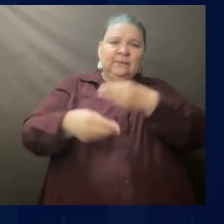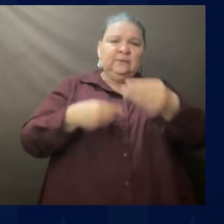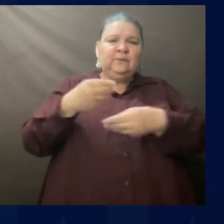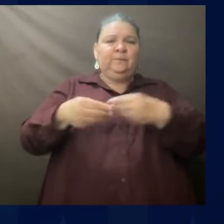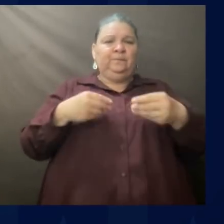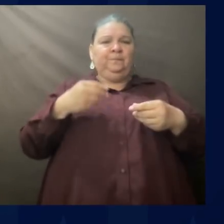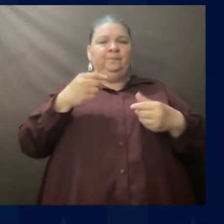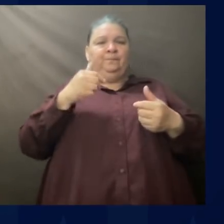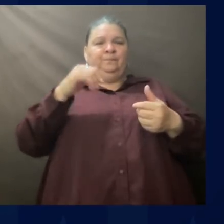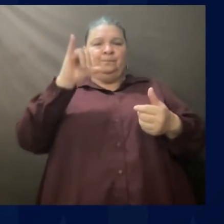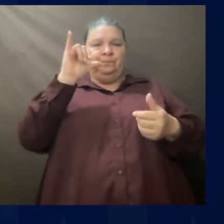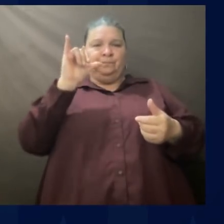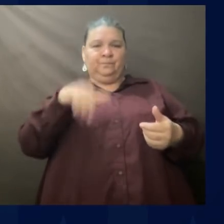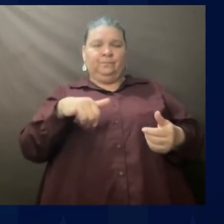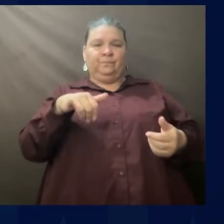for that which they and we hold dear.